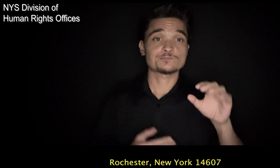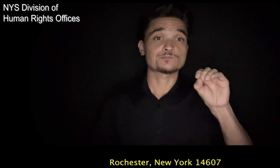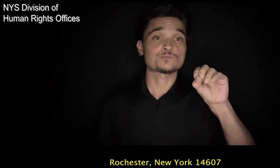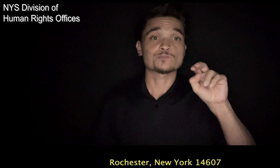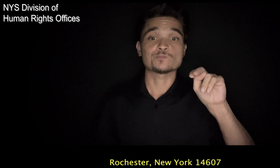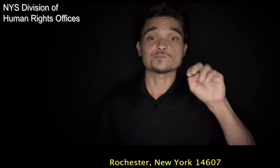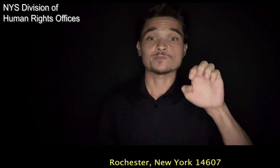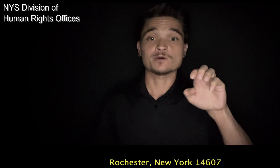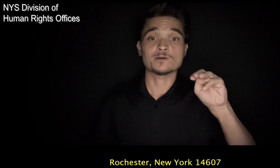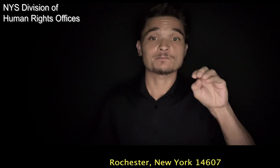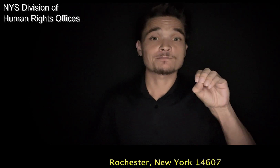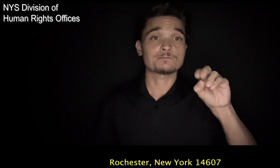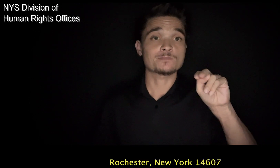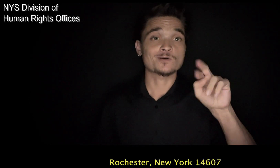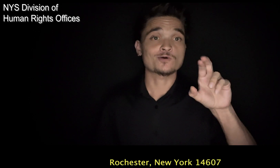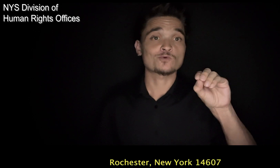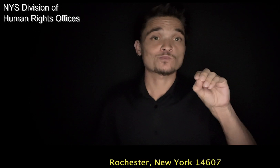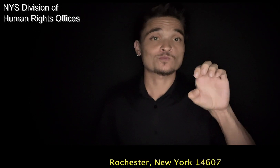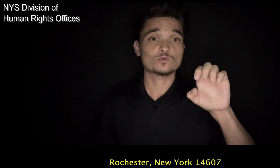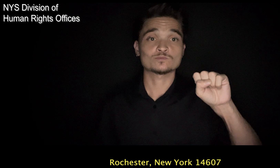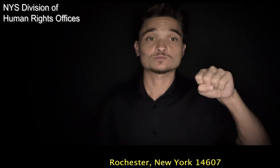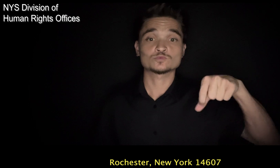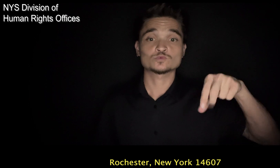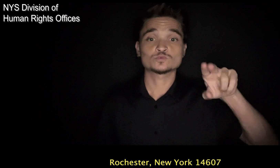Rochester, New York 14607